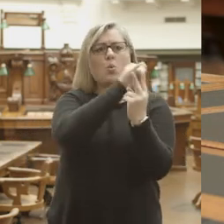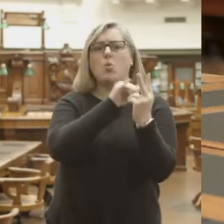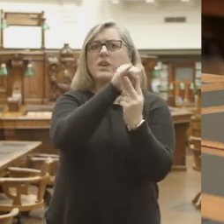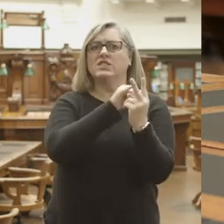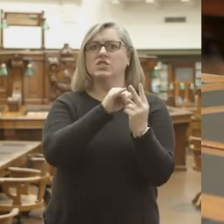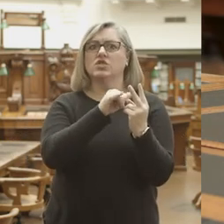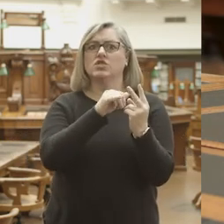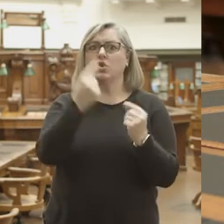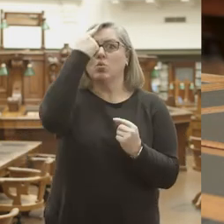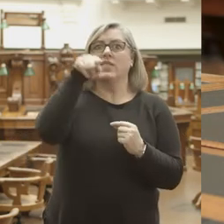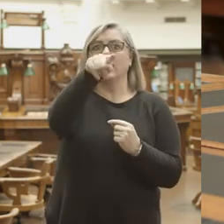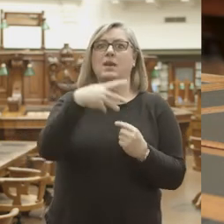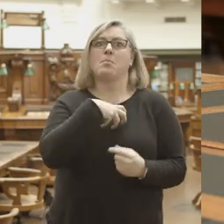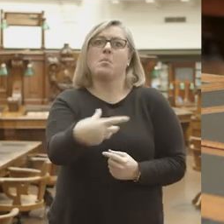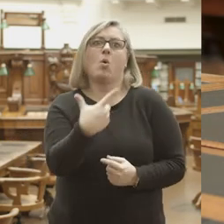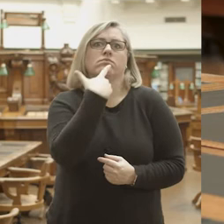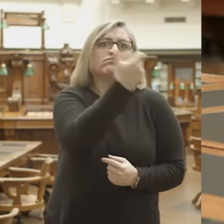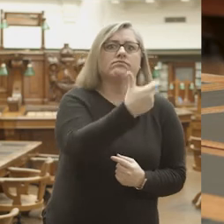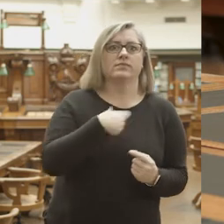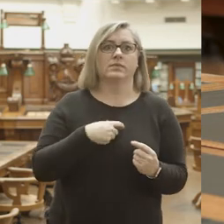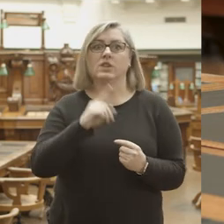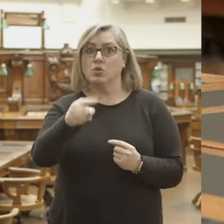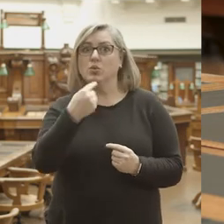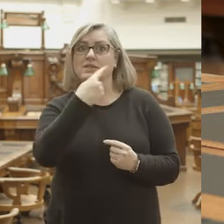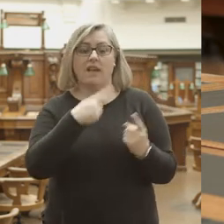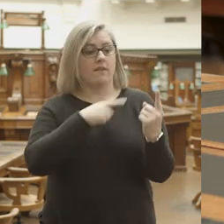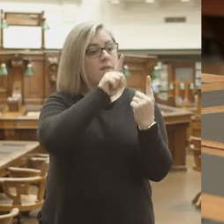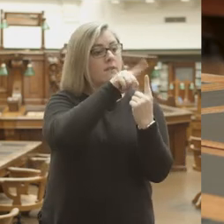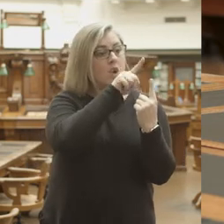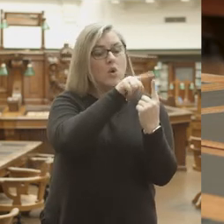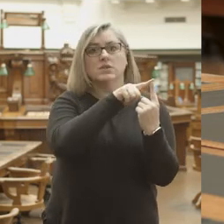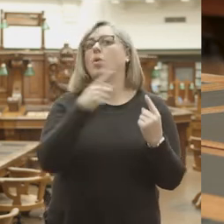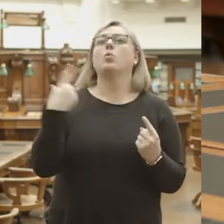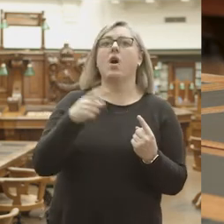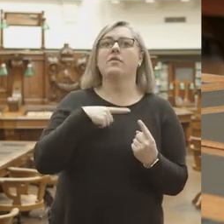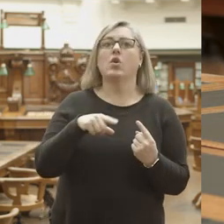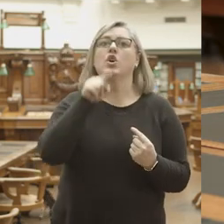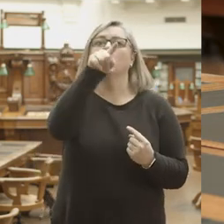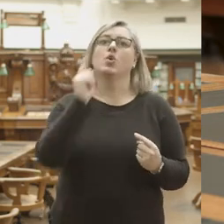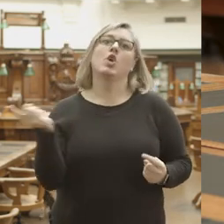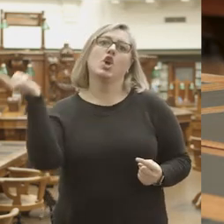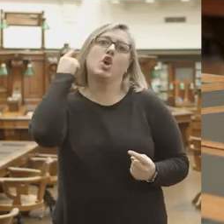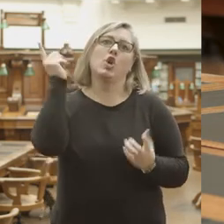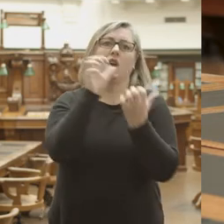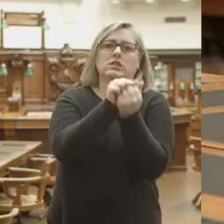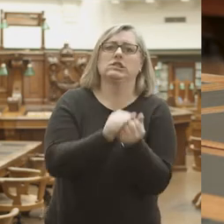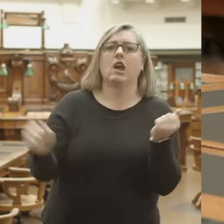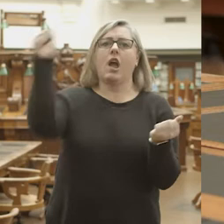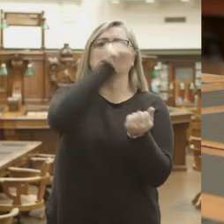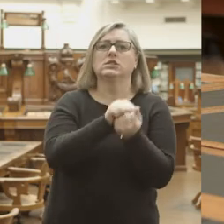delicious? If you said the first one that's because you heard that the crunch was louder,